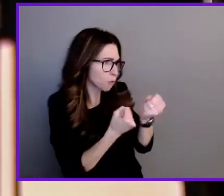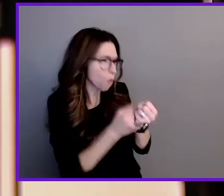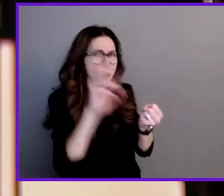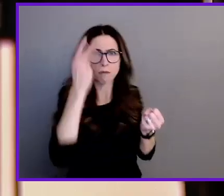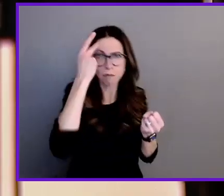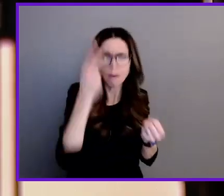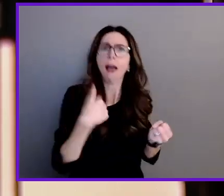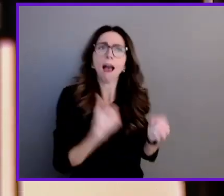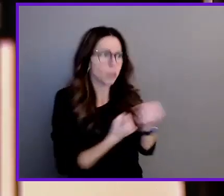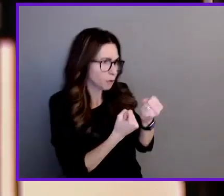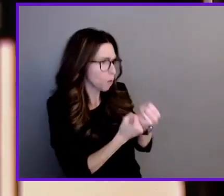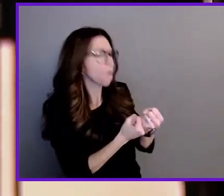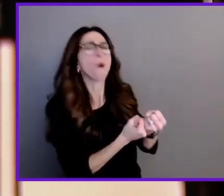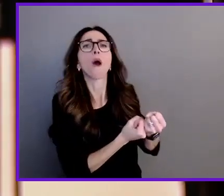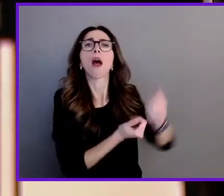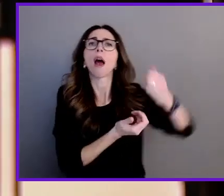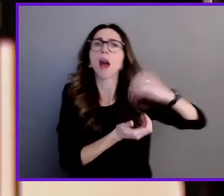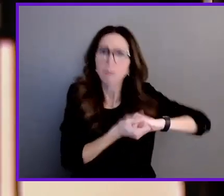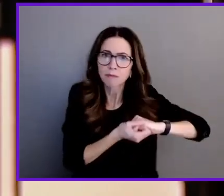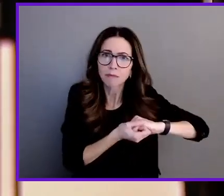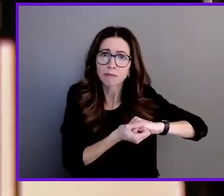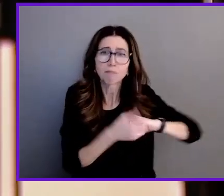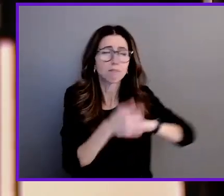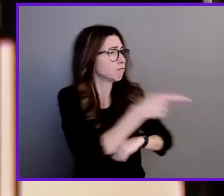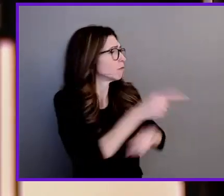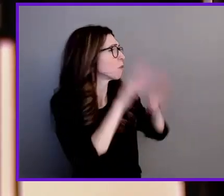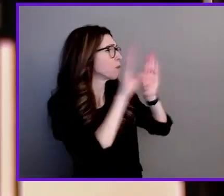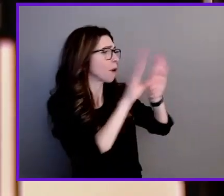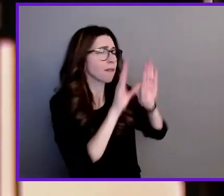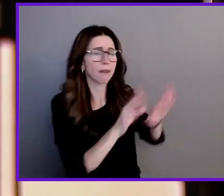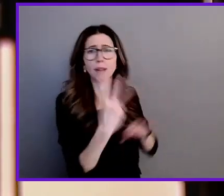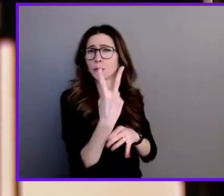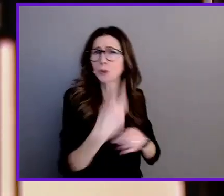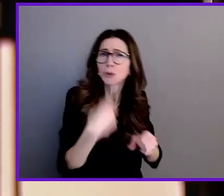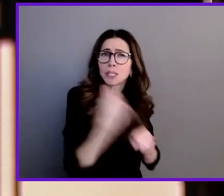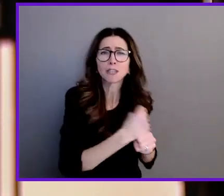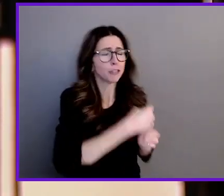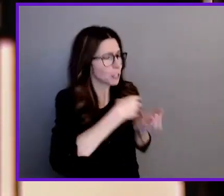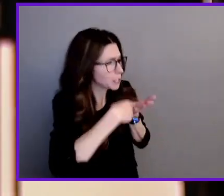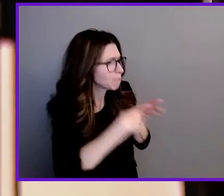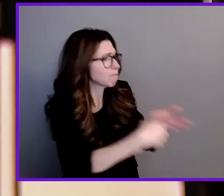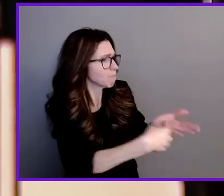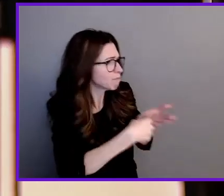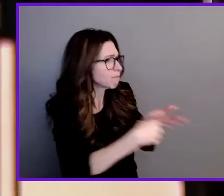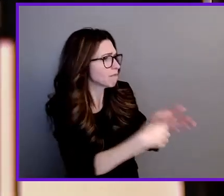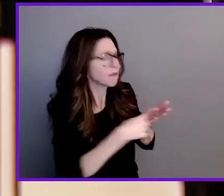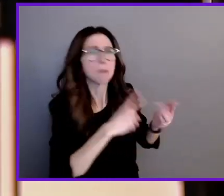For two years, the officers have been wonderful and cooperative. But the same thing happened. They could not tell us what is going